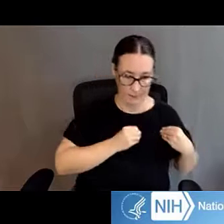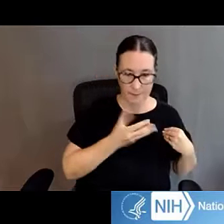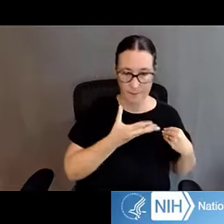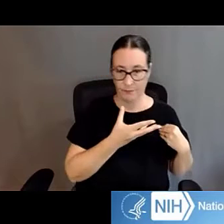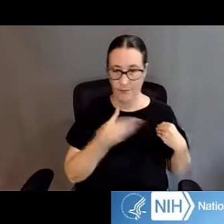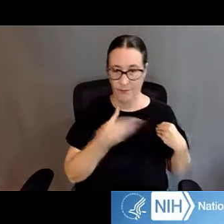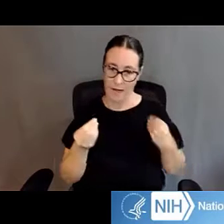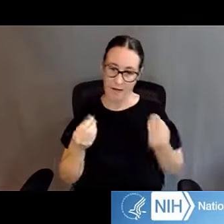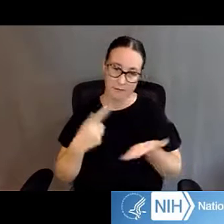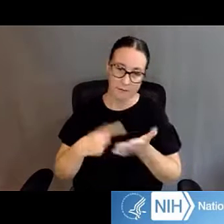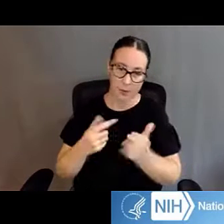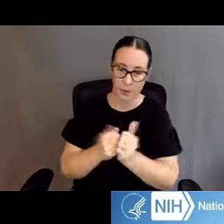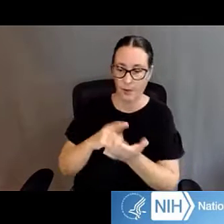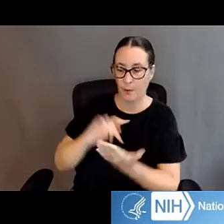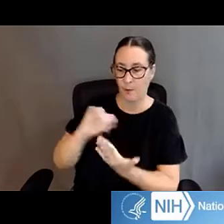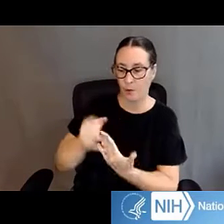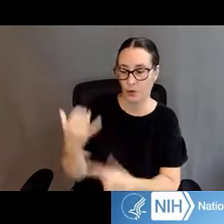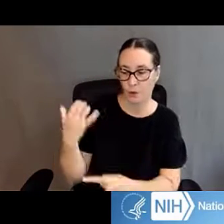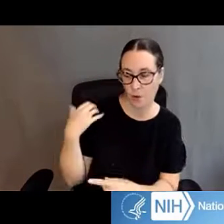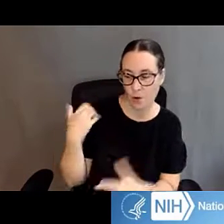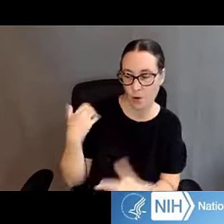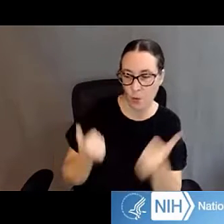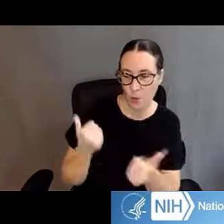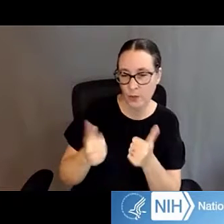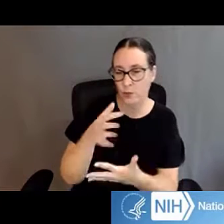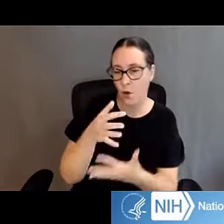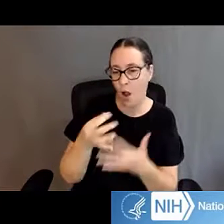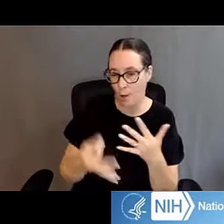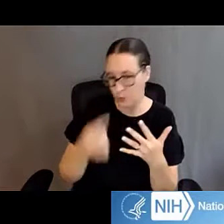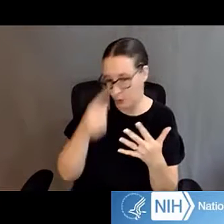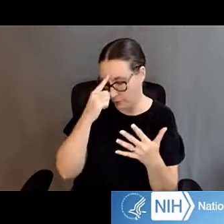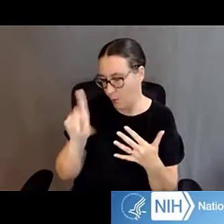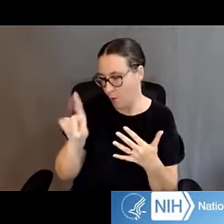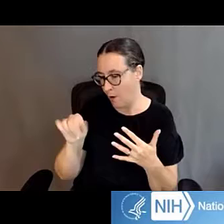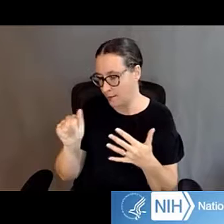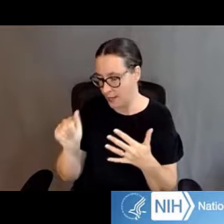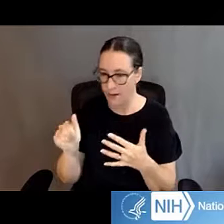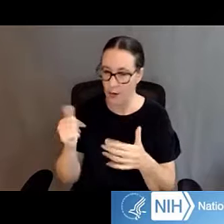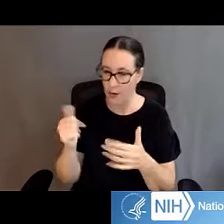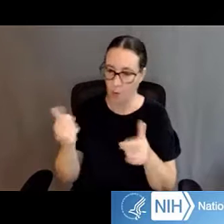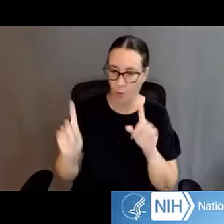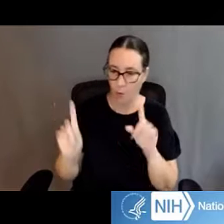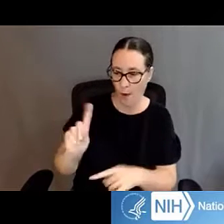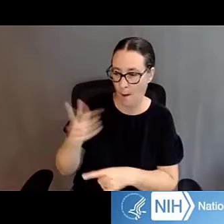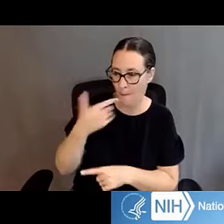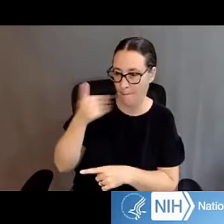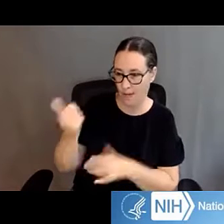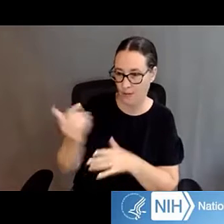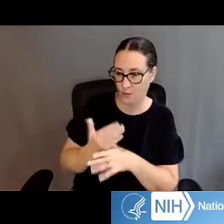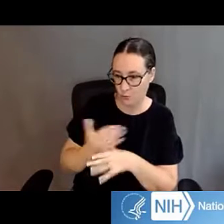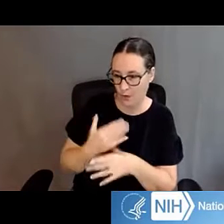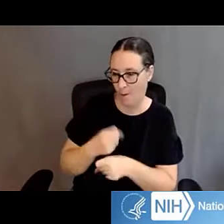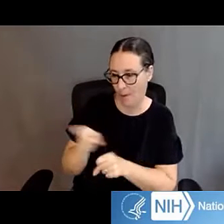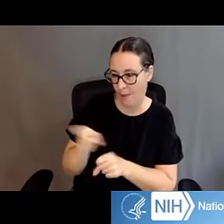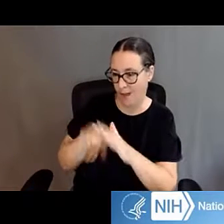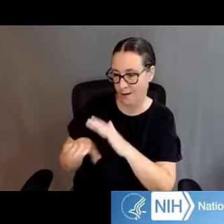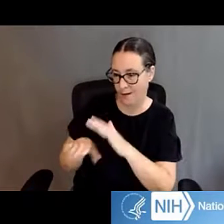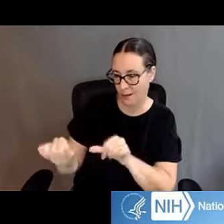different options for particular data types and where best to share it and make that successful. Elyse Sullivan: Wonderful, and one of the resources